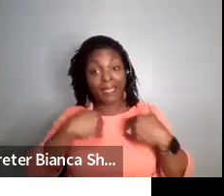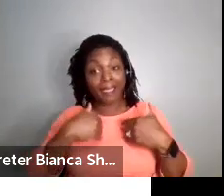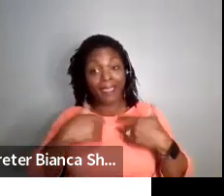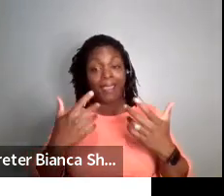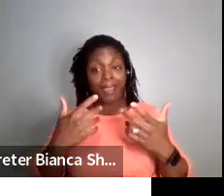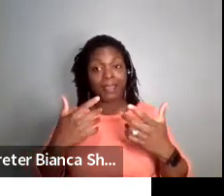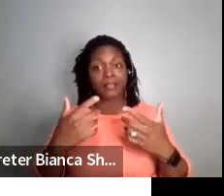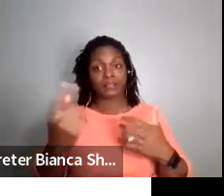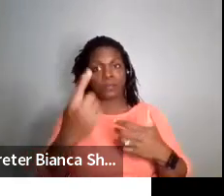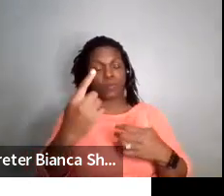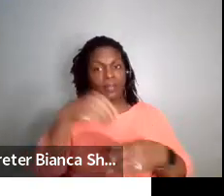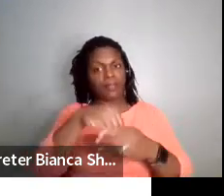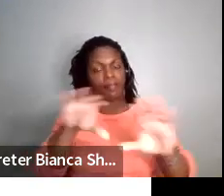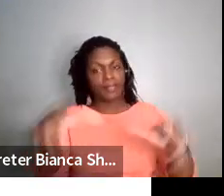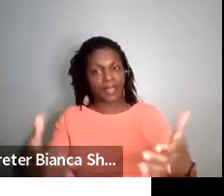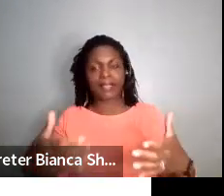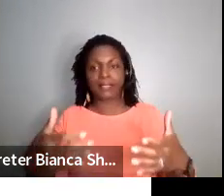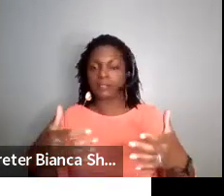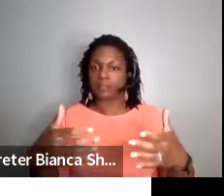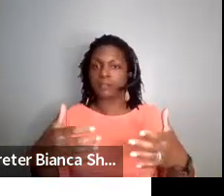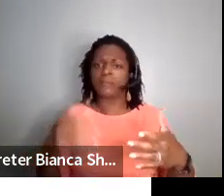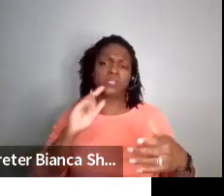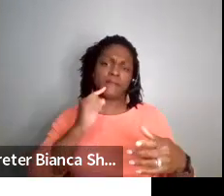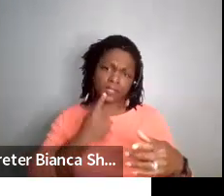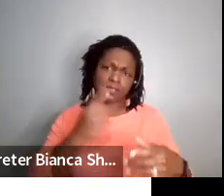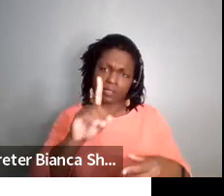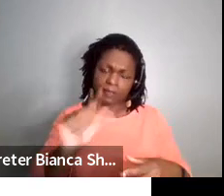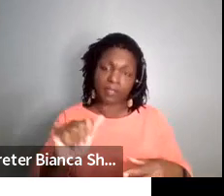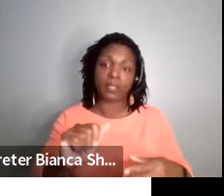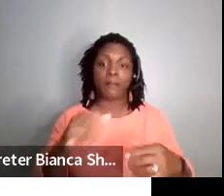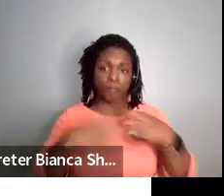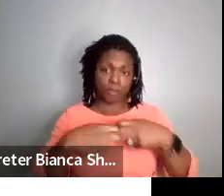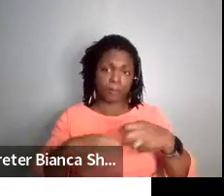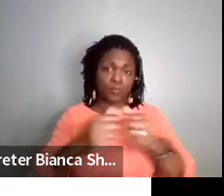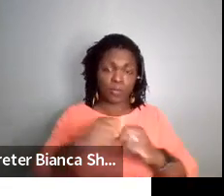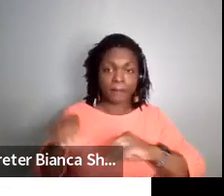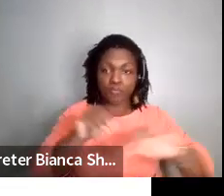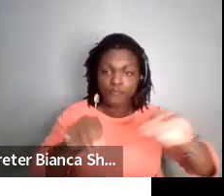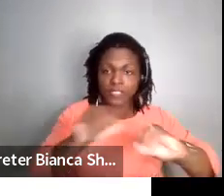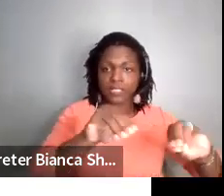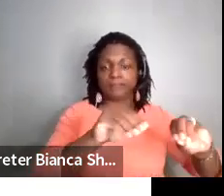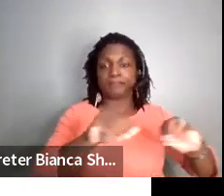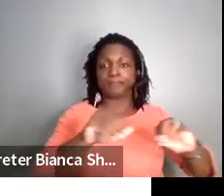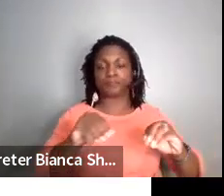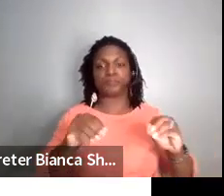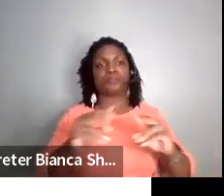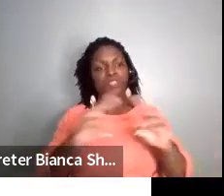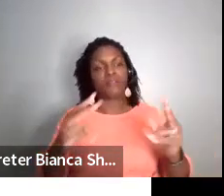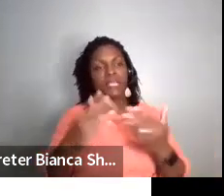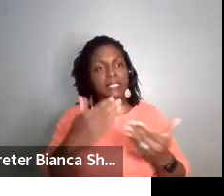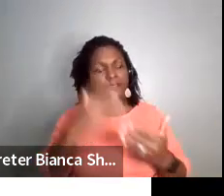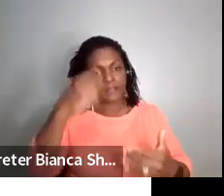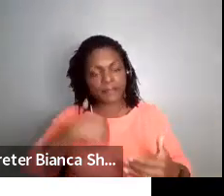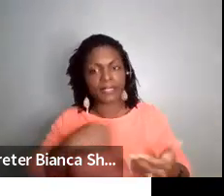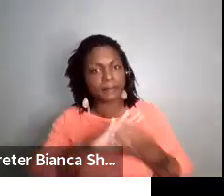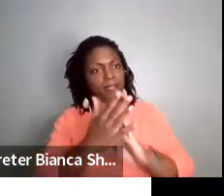She had major problems with her mobility, and it was very easy for me to become friends with her.